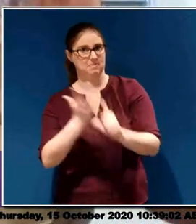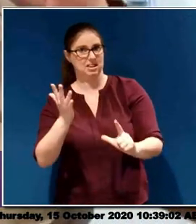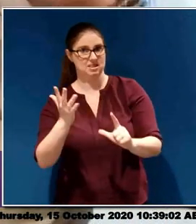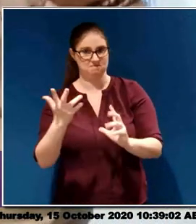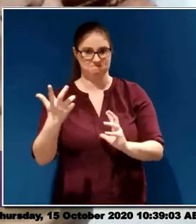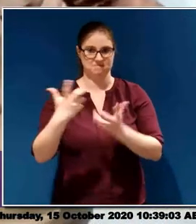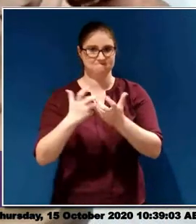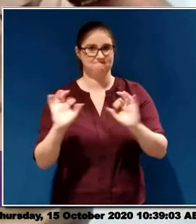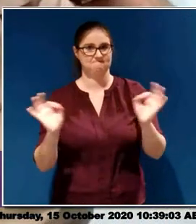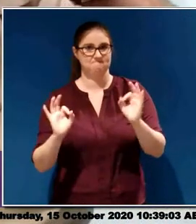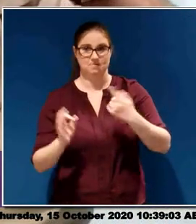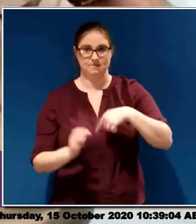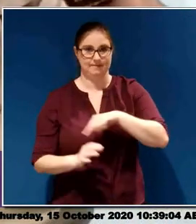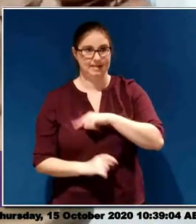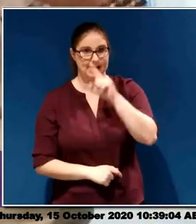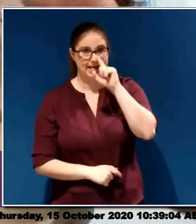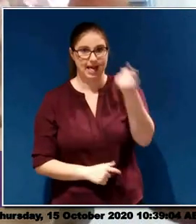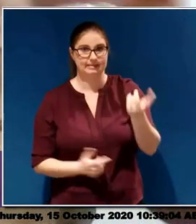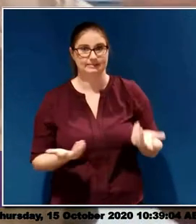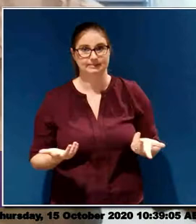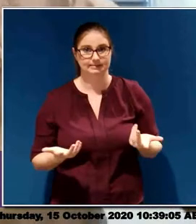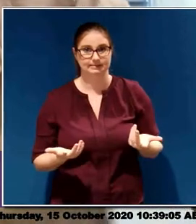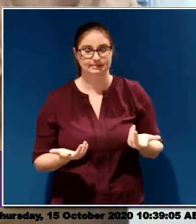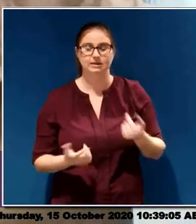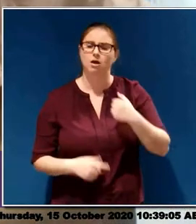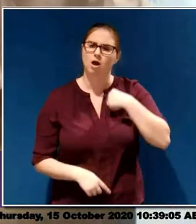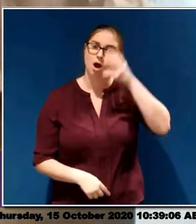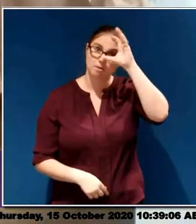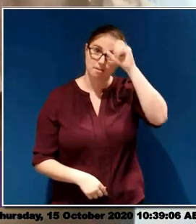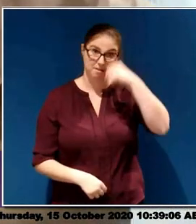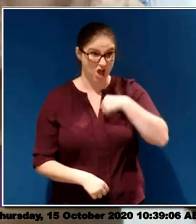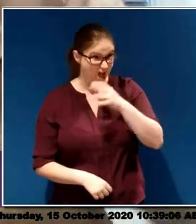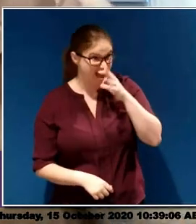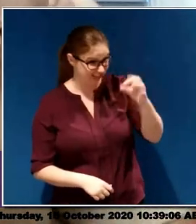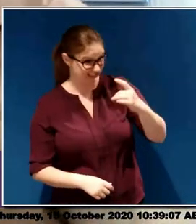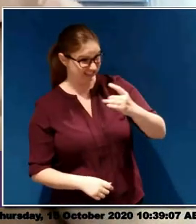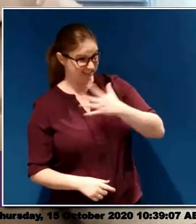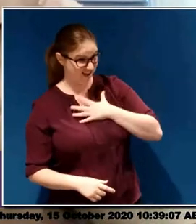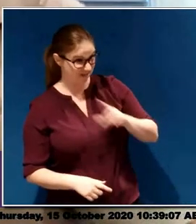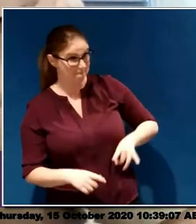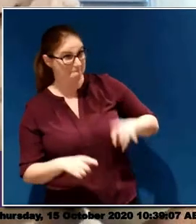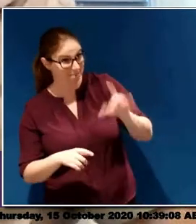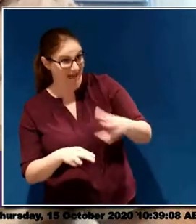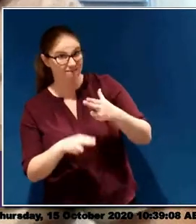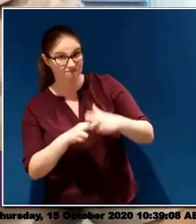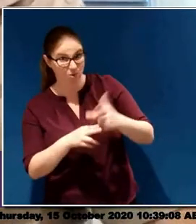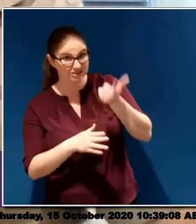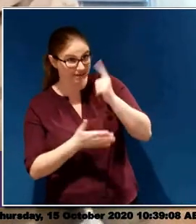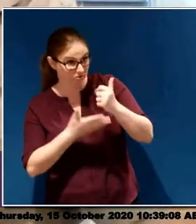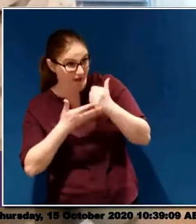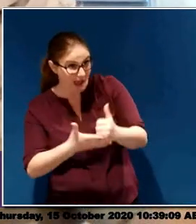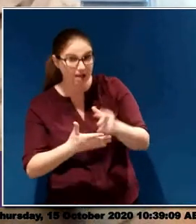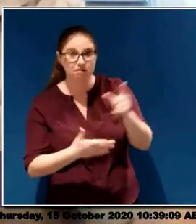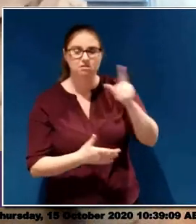I know at one point I asked if I could pay for an aide out of our own pocket, and they told me it didn't work like that.